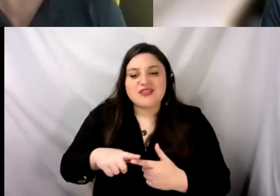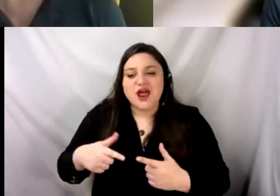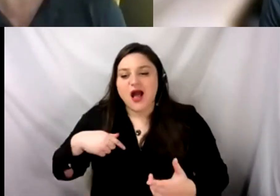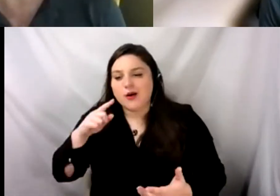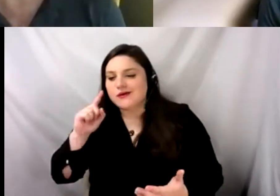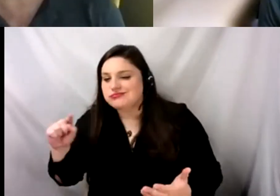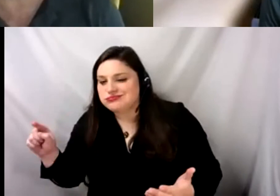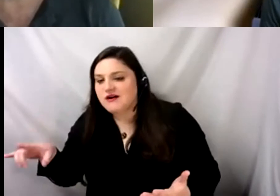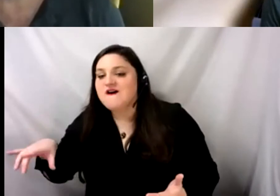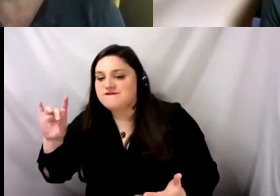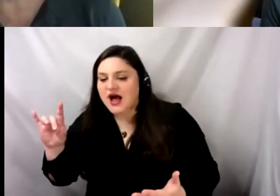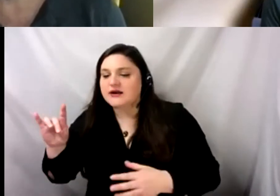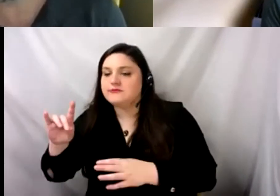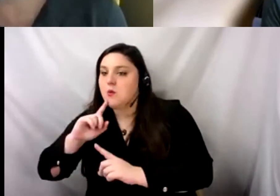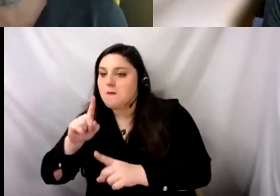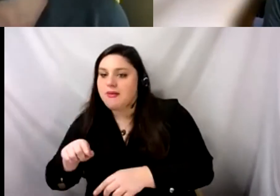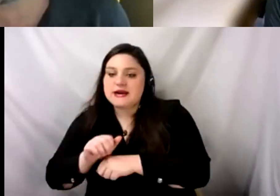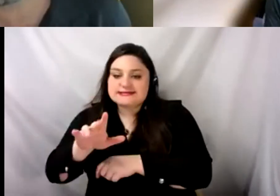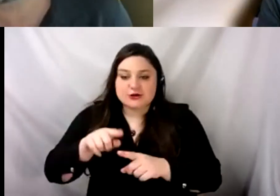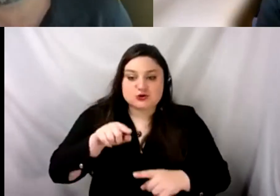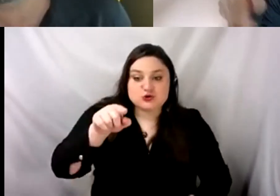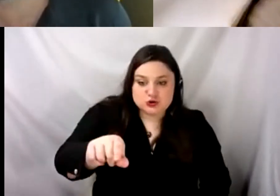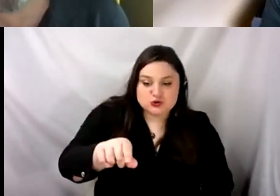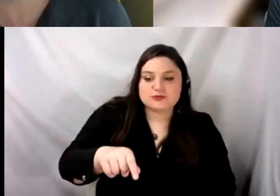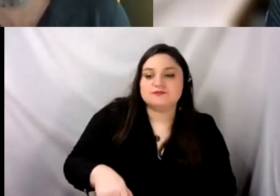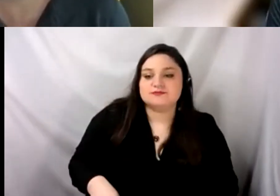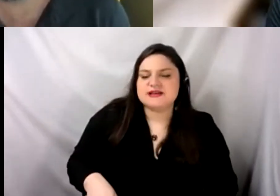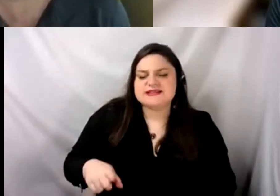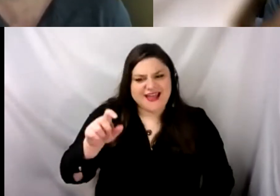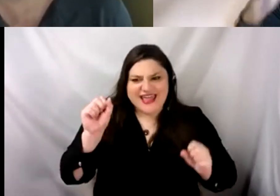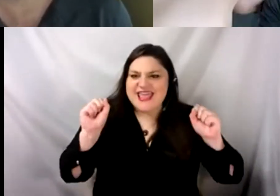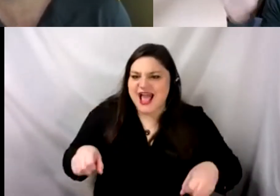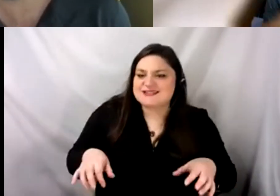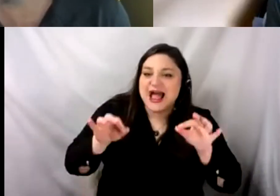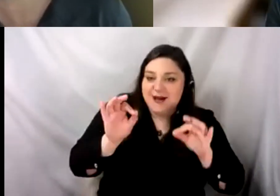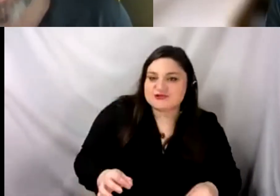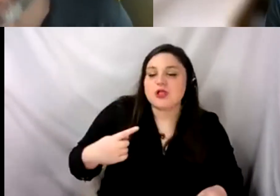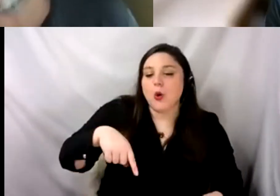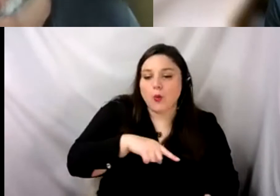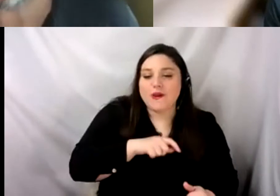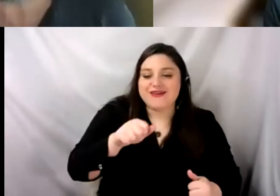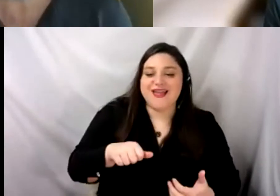You're taking notes so we can send you a list of outstanding questions after. GONZALO: Sorry about that. CANDACE: No